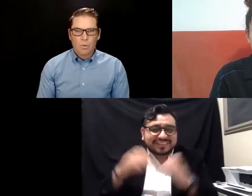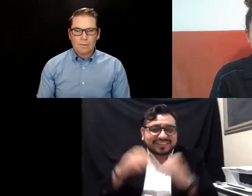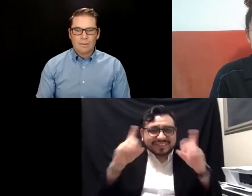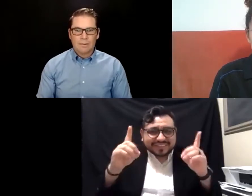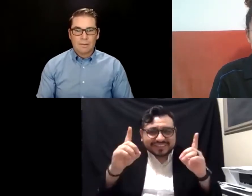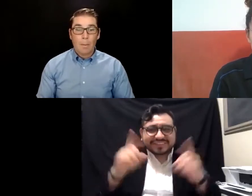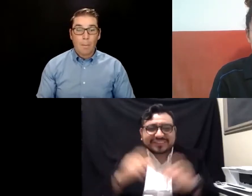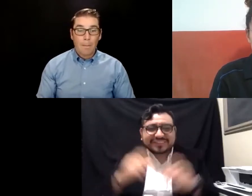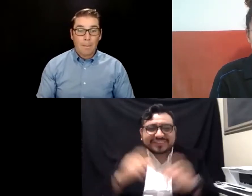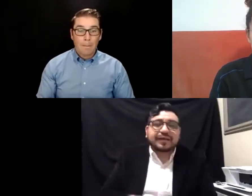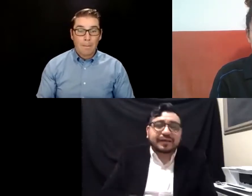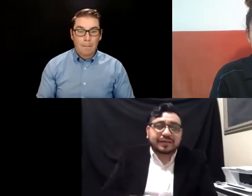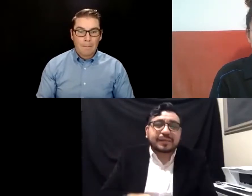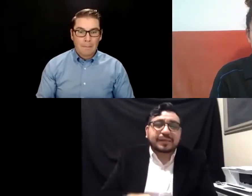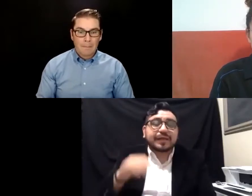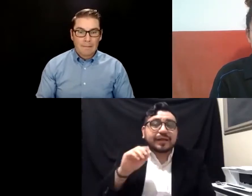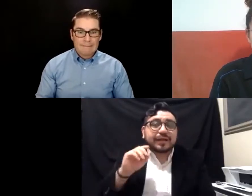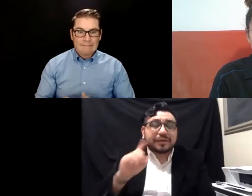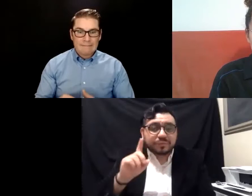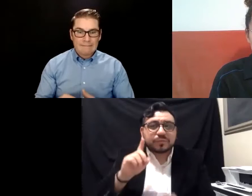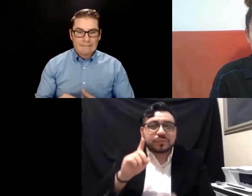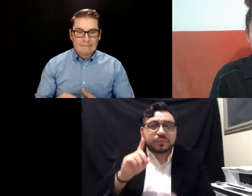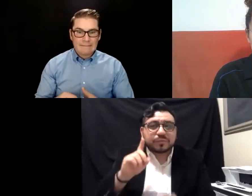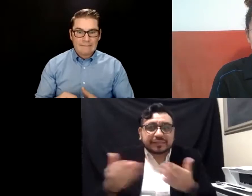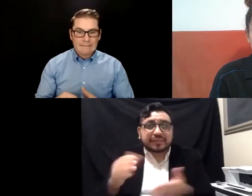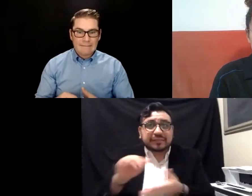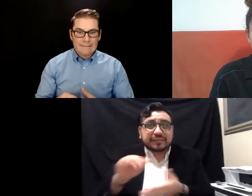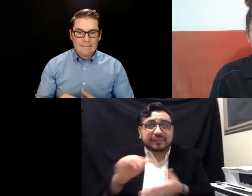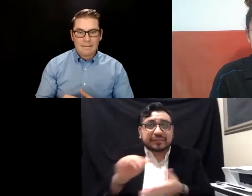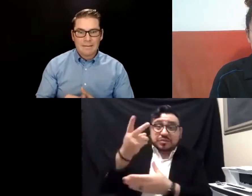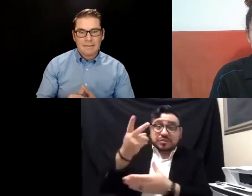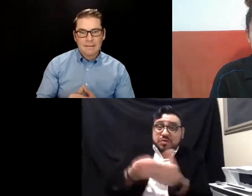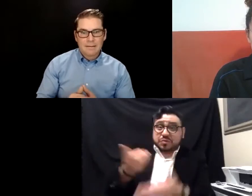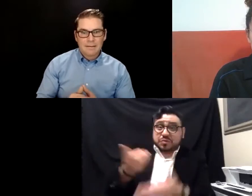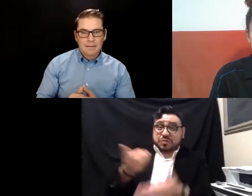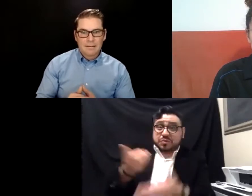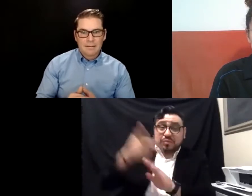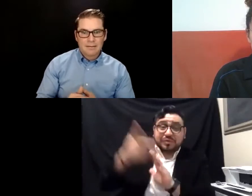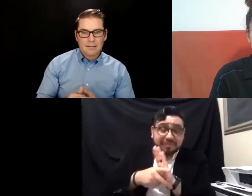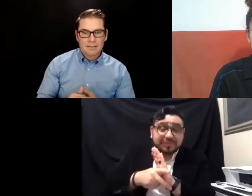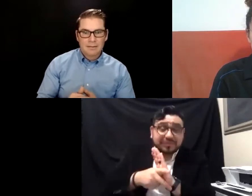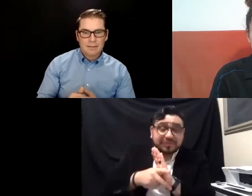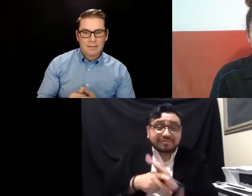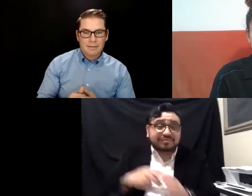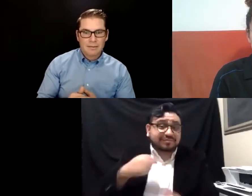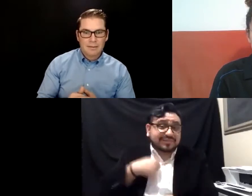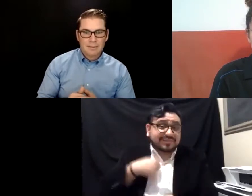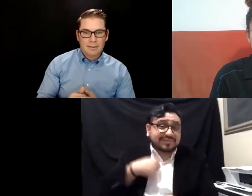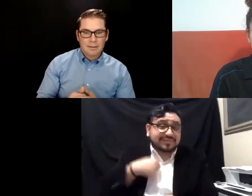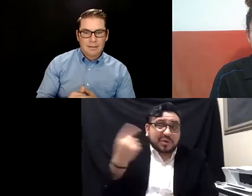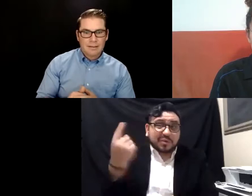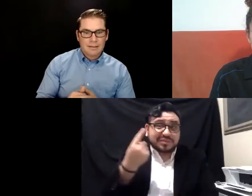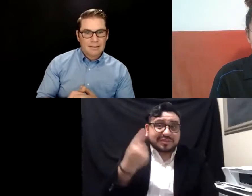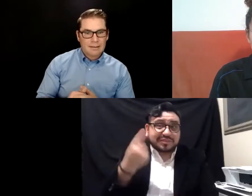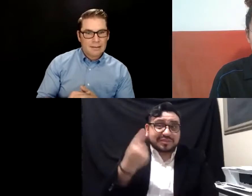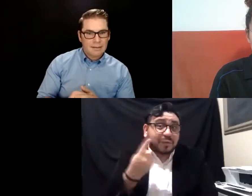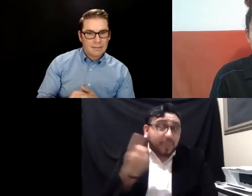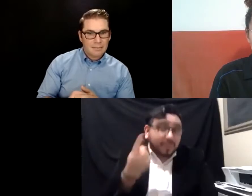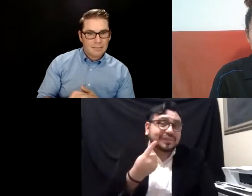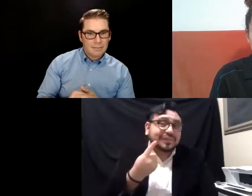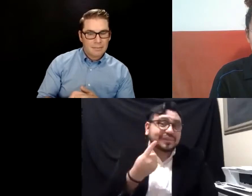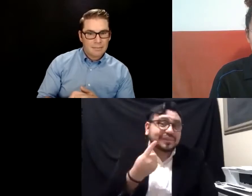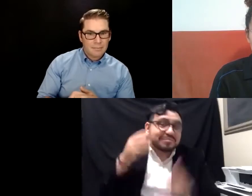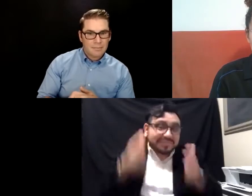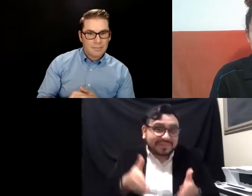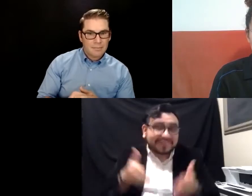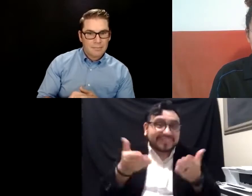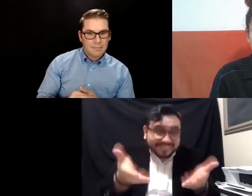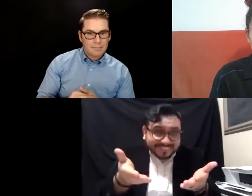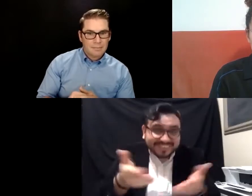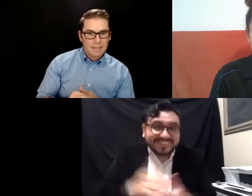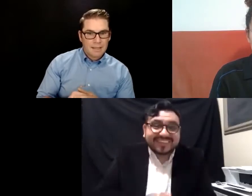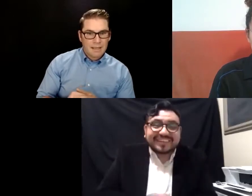Sociology.